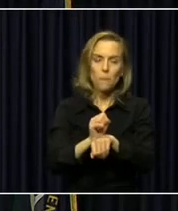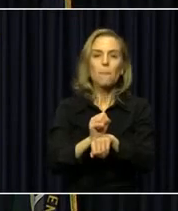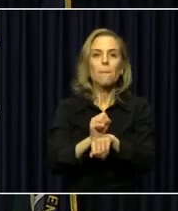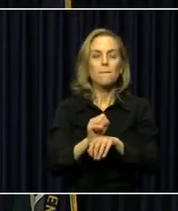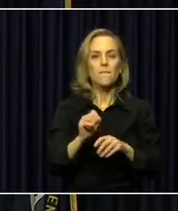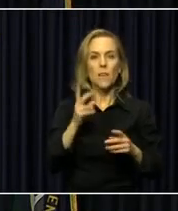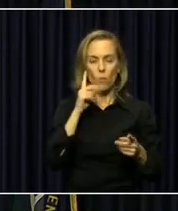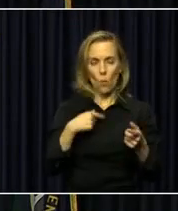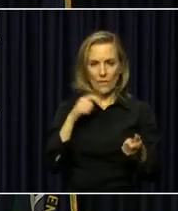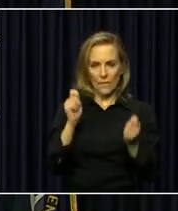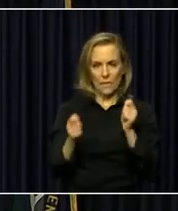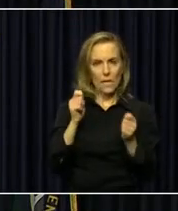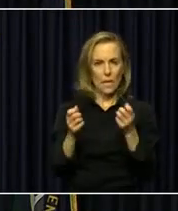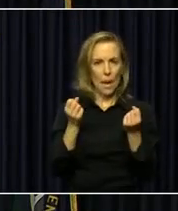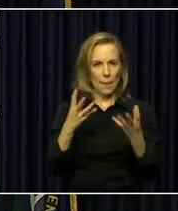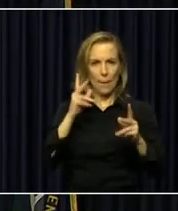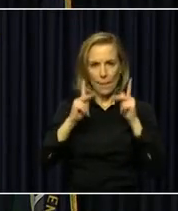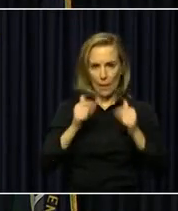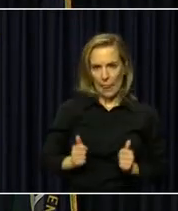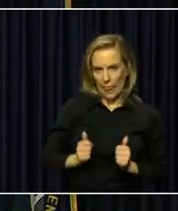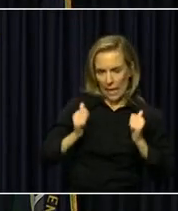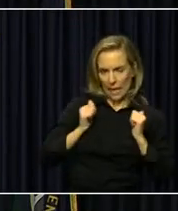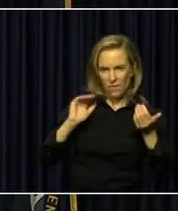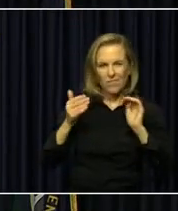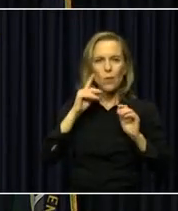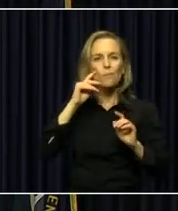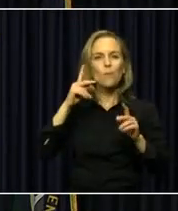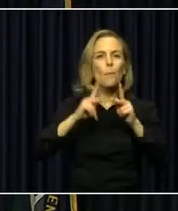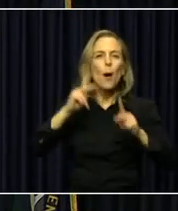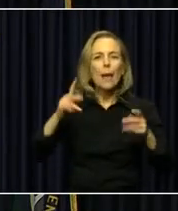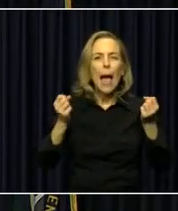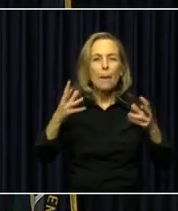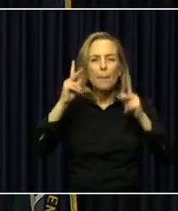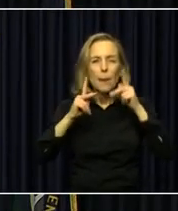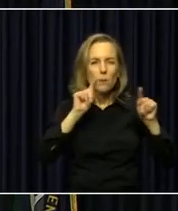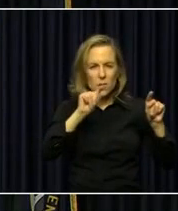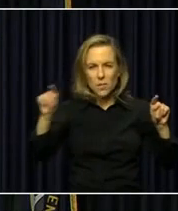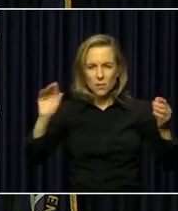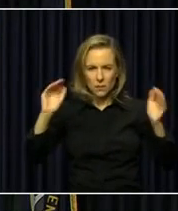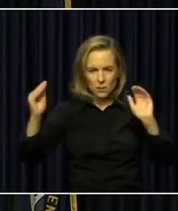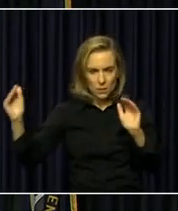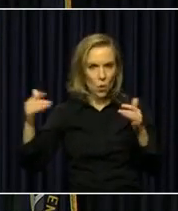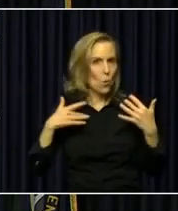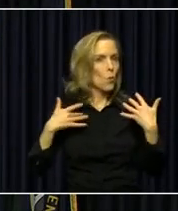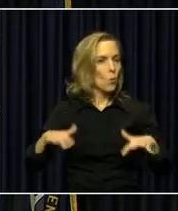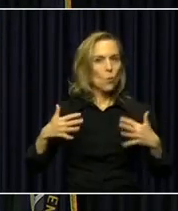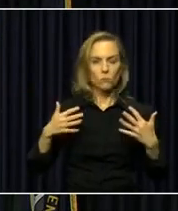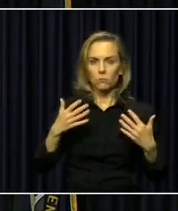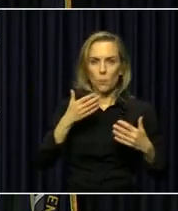FROM TODAY. SO IT'S INCREDIBLY IMPORTANT THAT WE REMEMBER EVERY SINGLE DAY THAT OUR DECISIONS REALLY